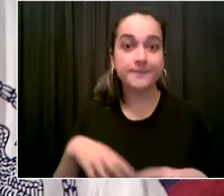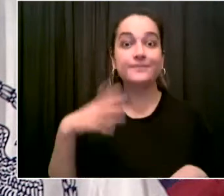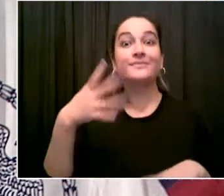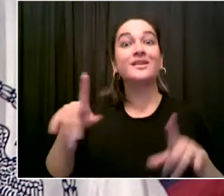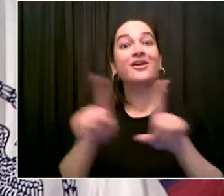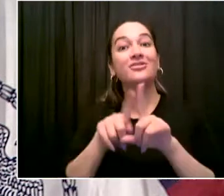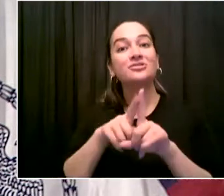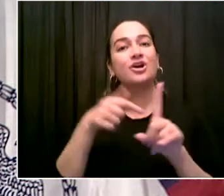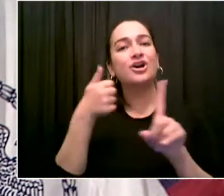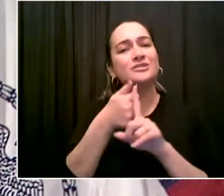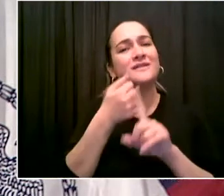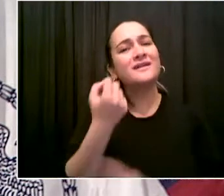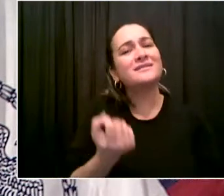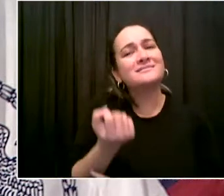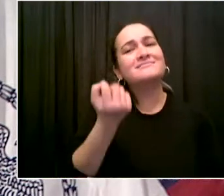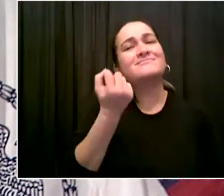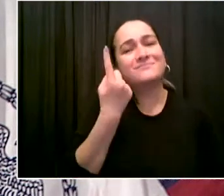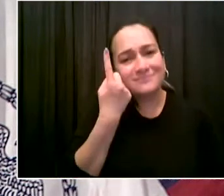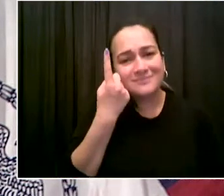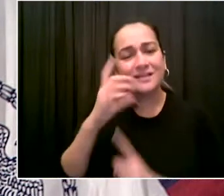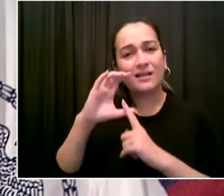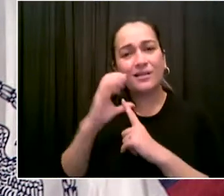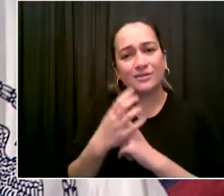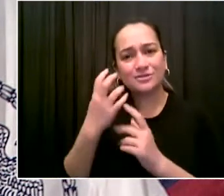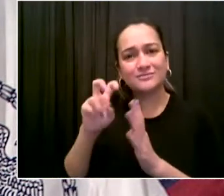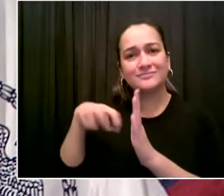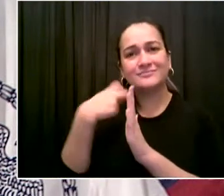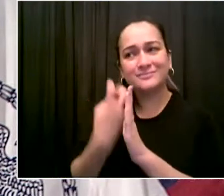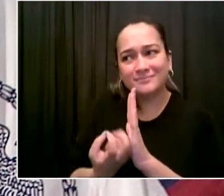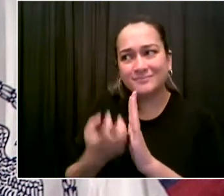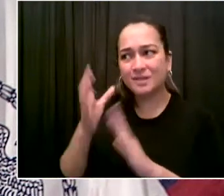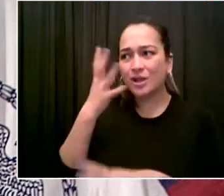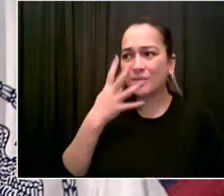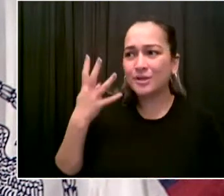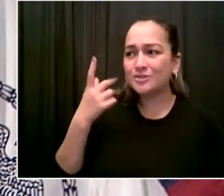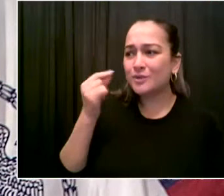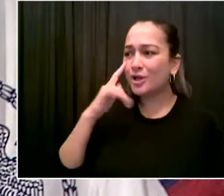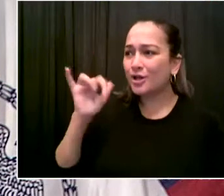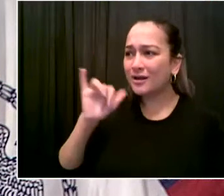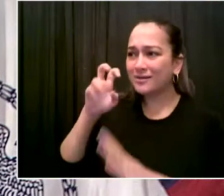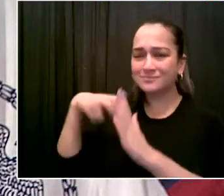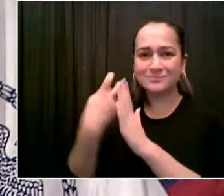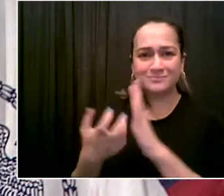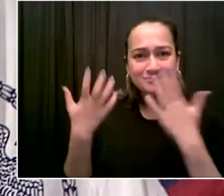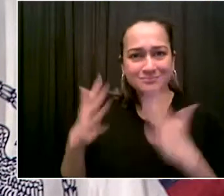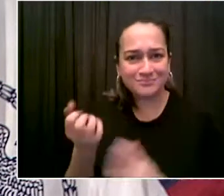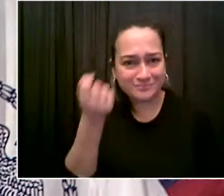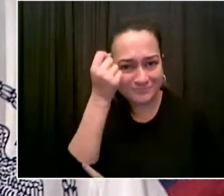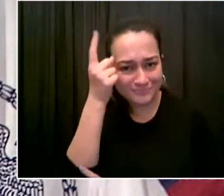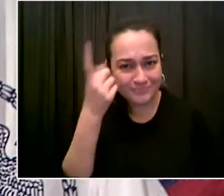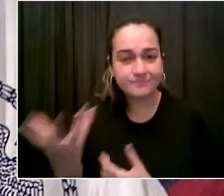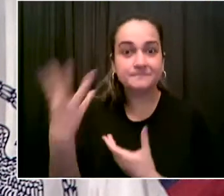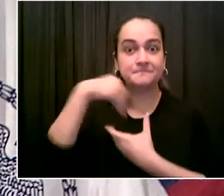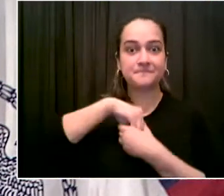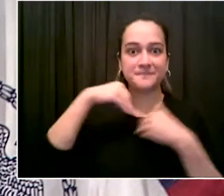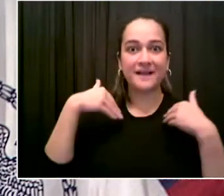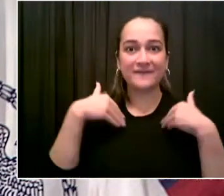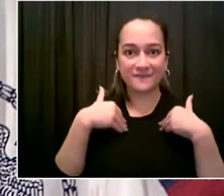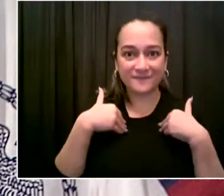MIN GOVERNMENT. SHE ALSO BRINGS EXPERIENCE AND